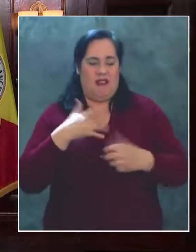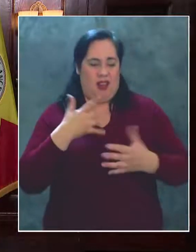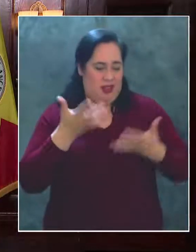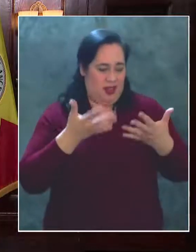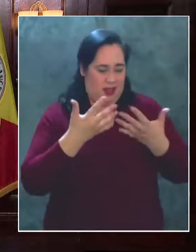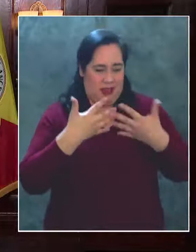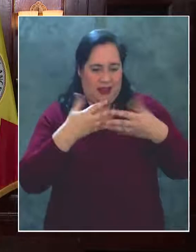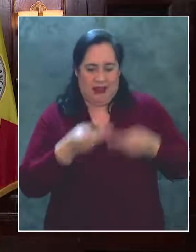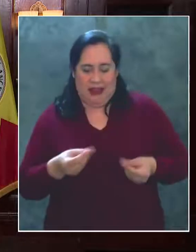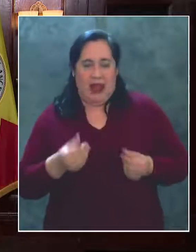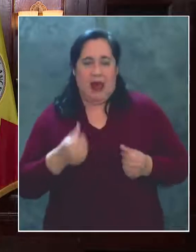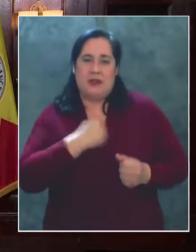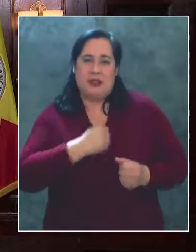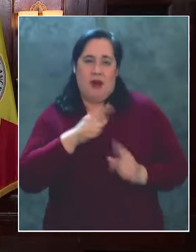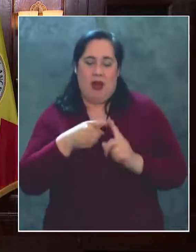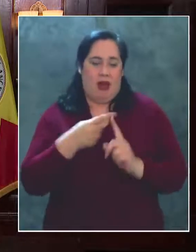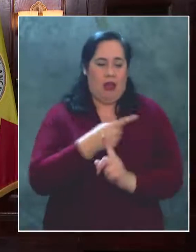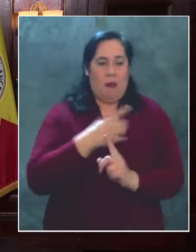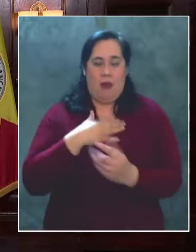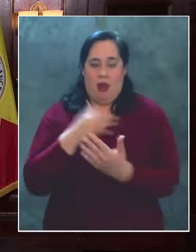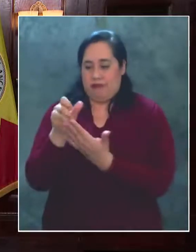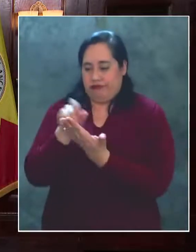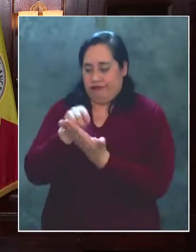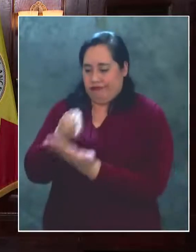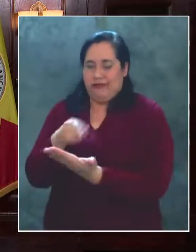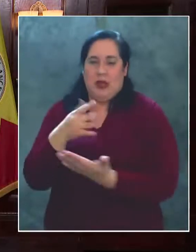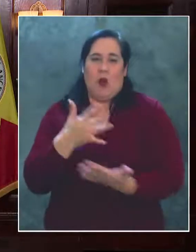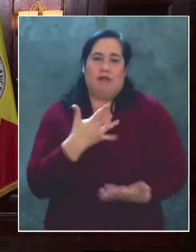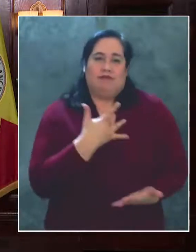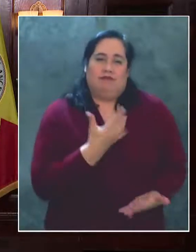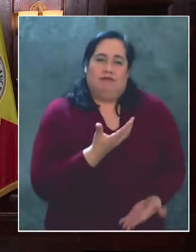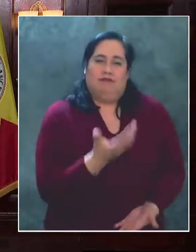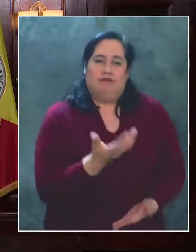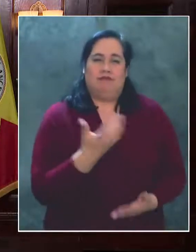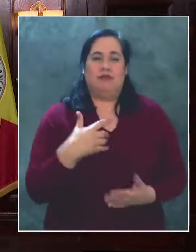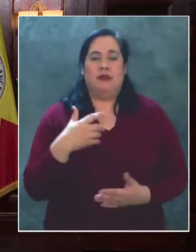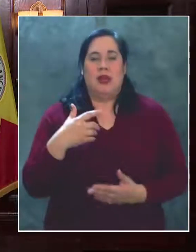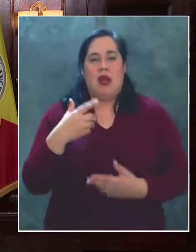YEAR IN A WEEK, SO FORGIVE ME